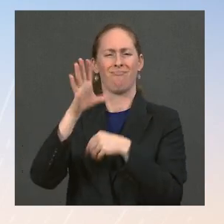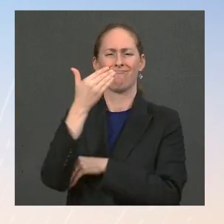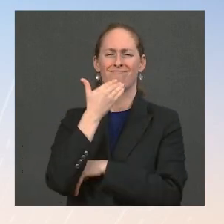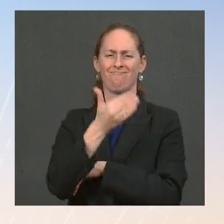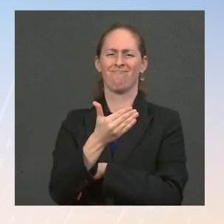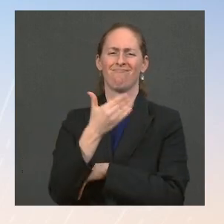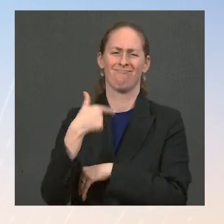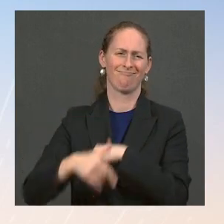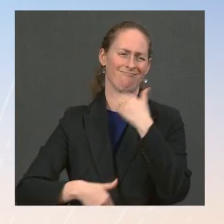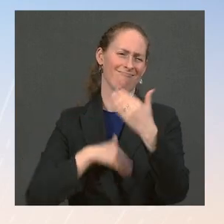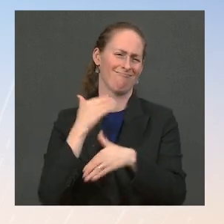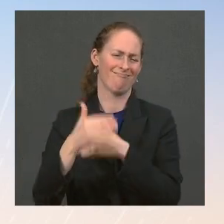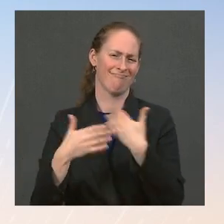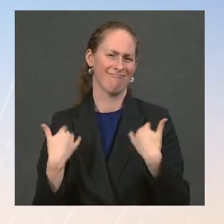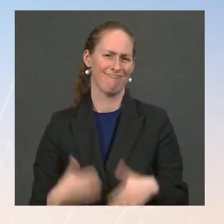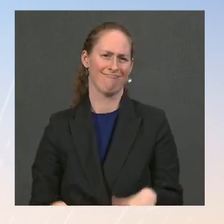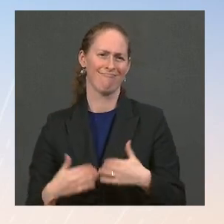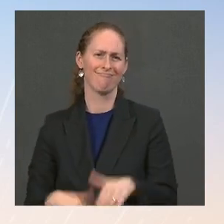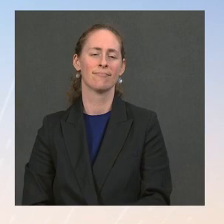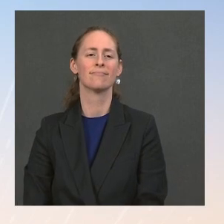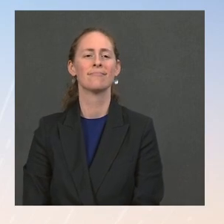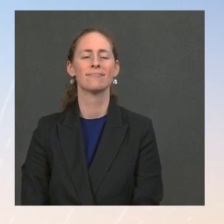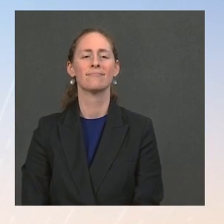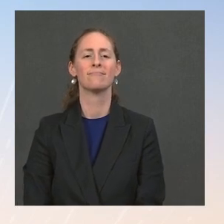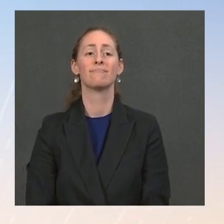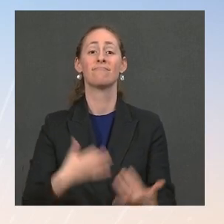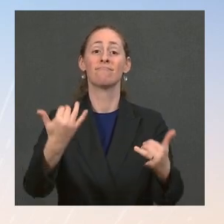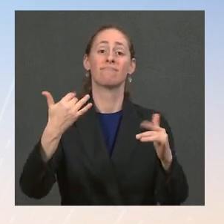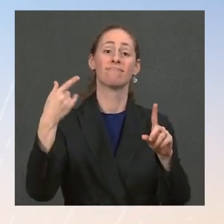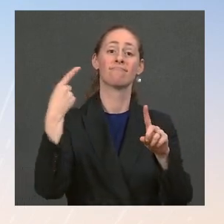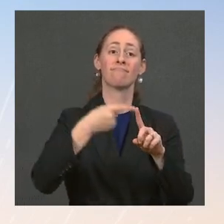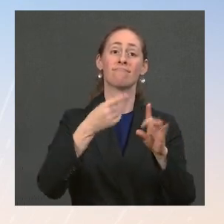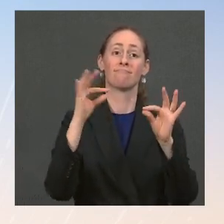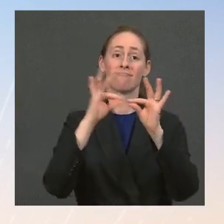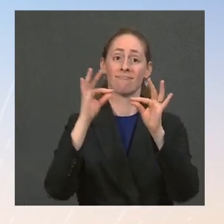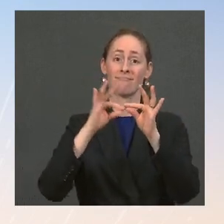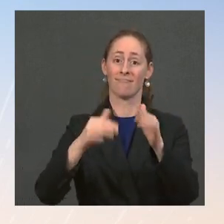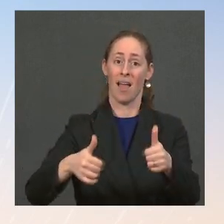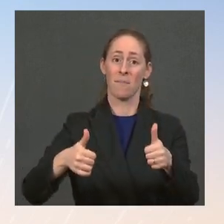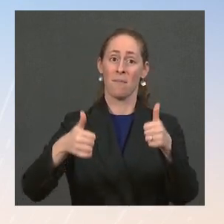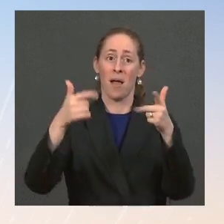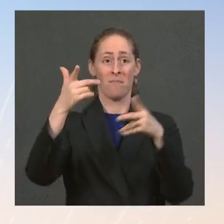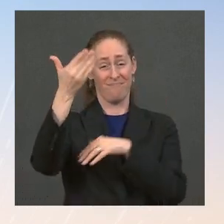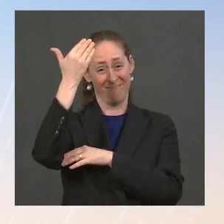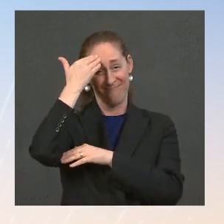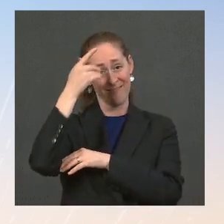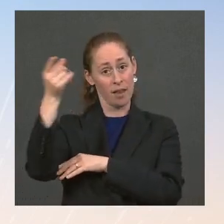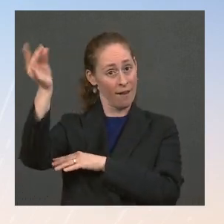inflation is the purview of the Federal Reserve. They make projections. We rely on those projections.